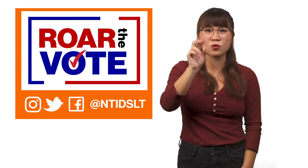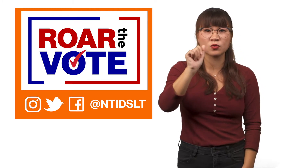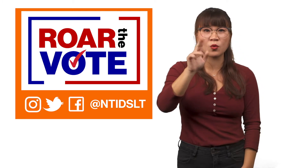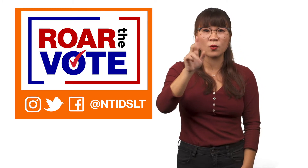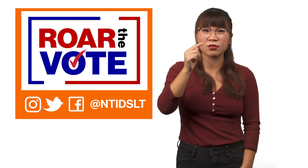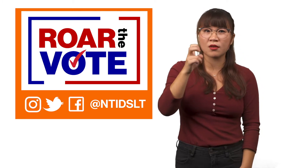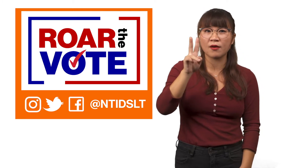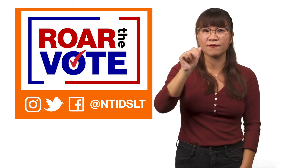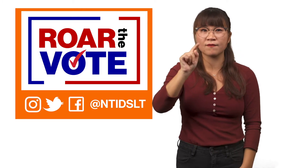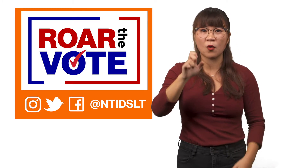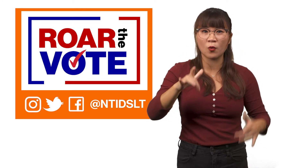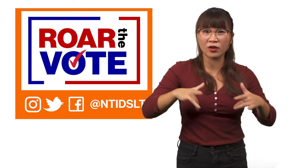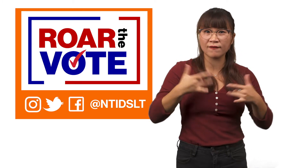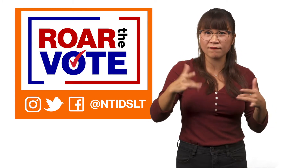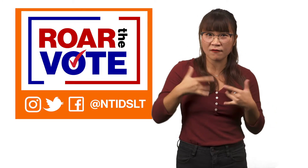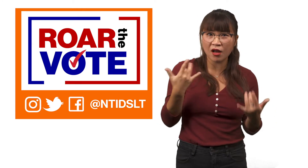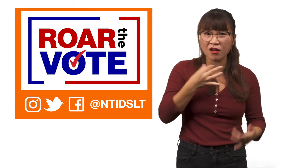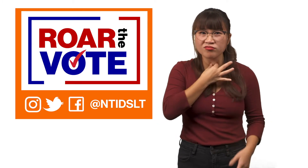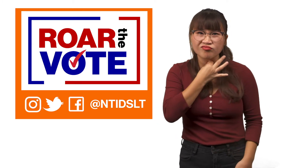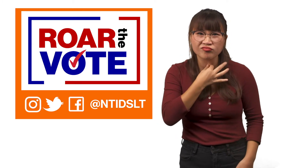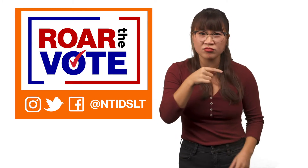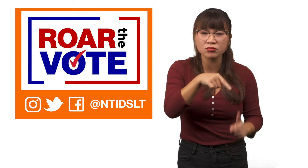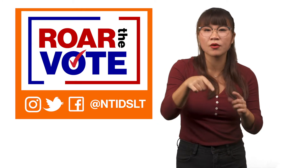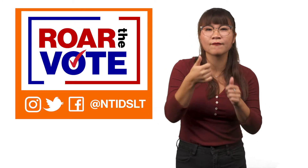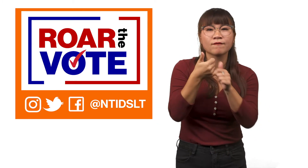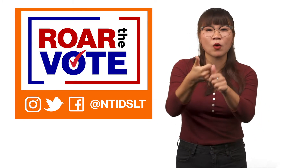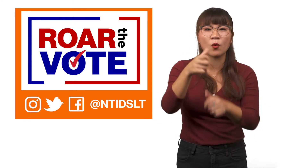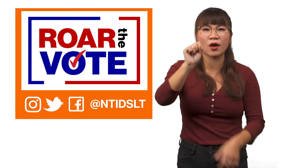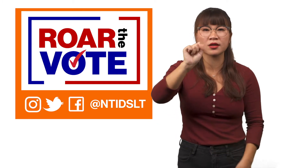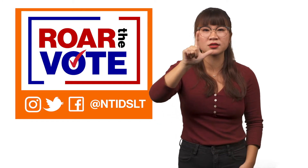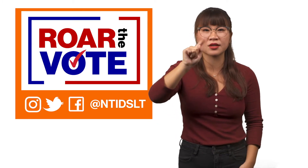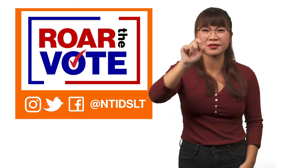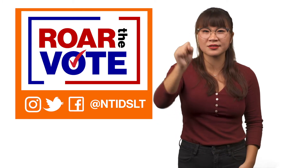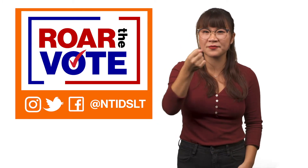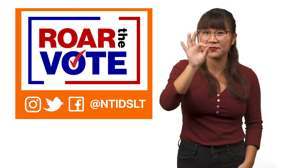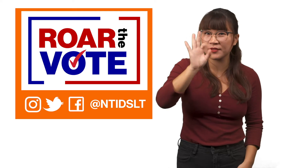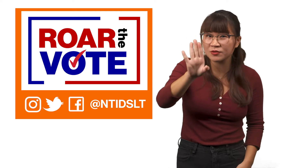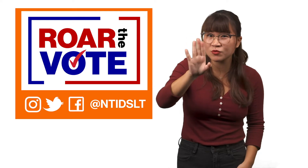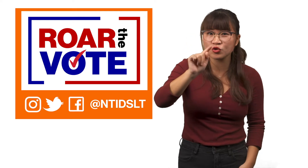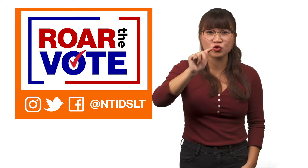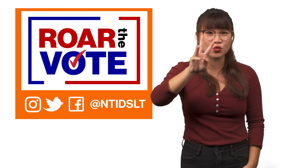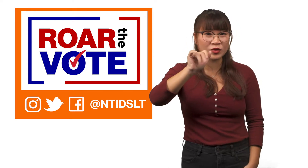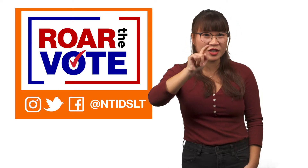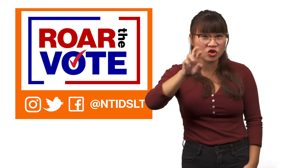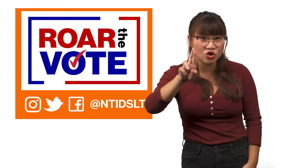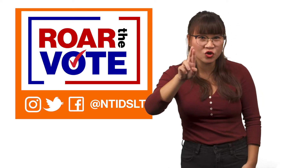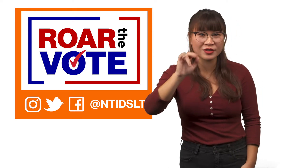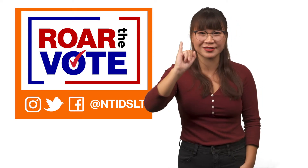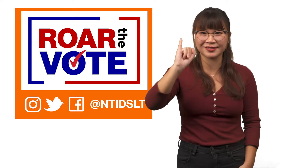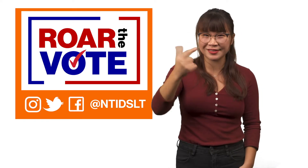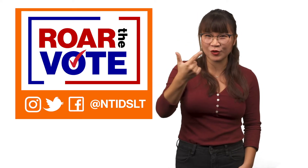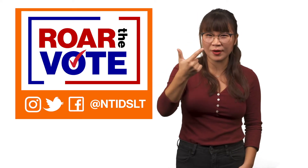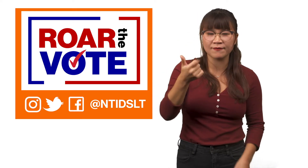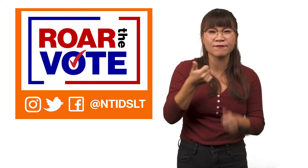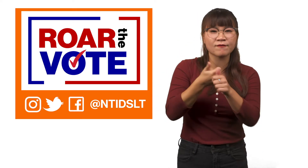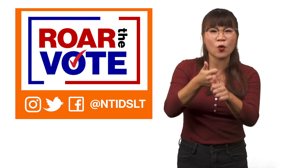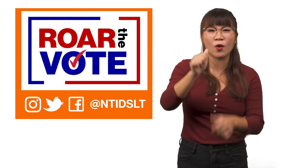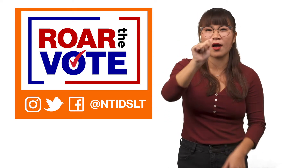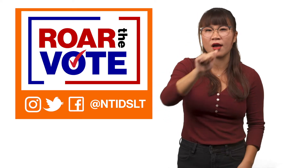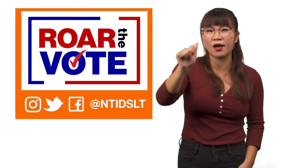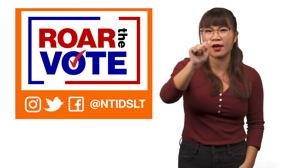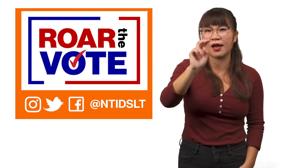For the latest Roar the Vote events, follow SLT’s Facebook, Twitter, and Instagram page,